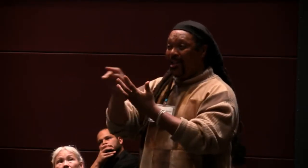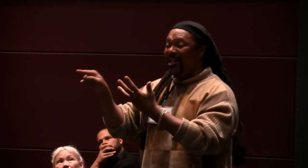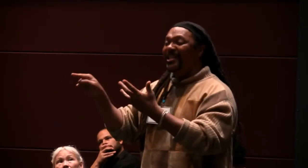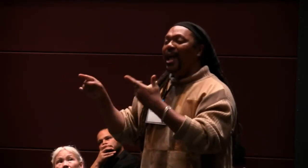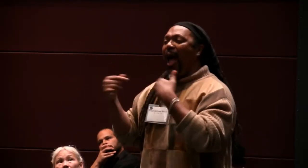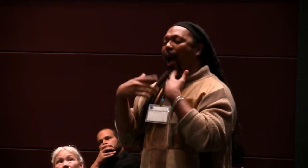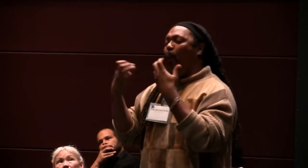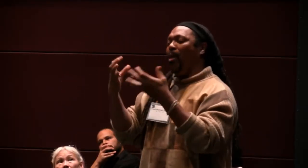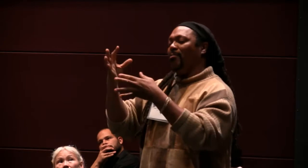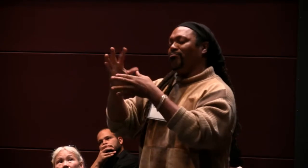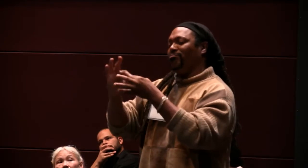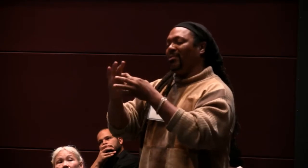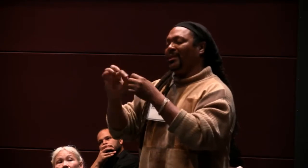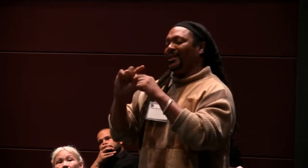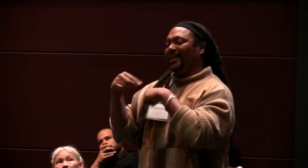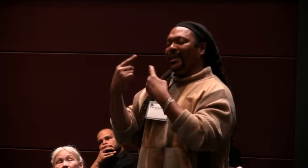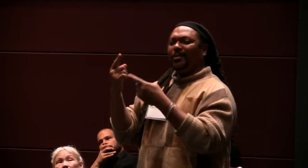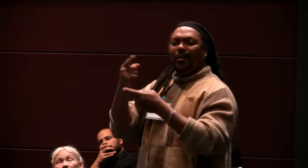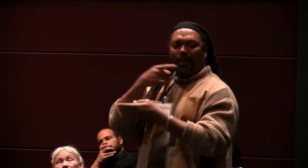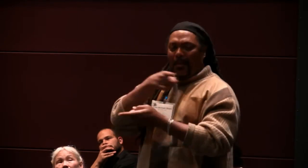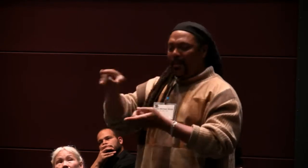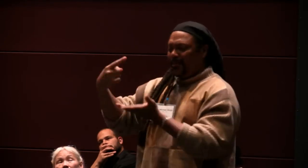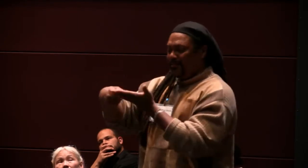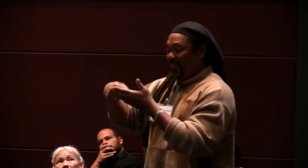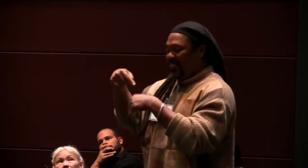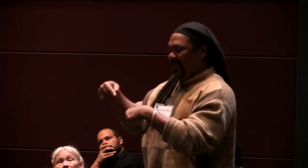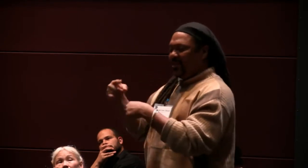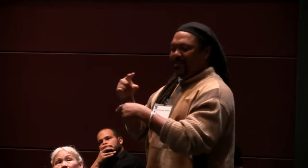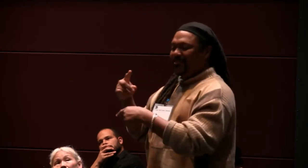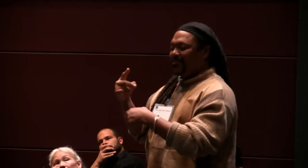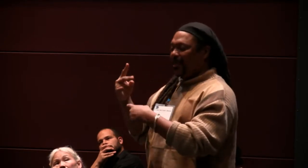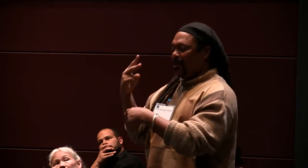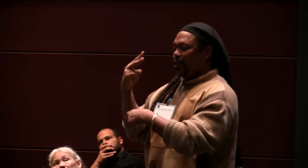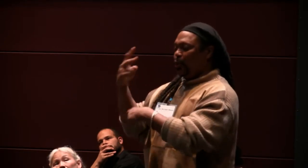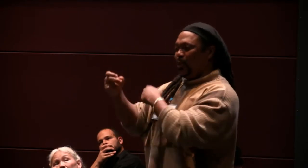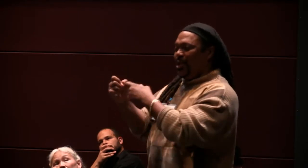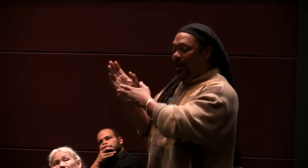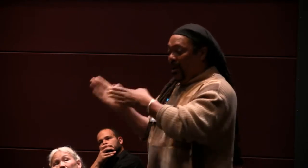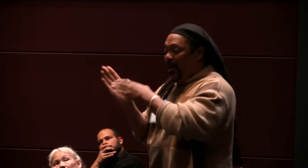Thank you all so much for your wonderful comments. I want to add to this discussion.